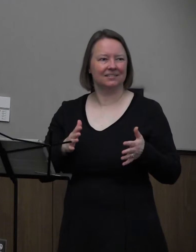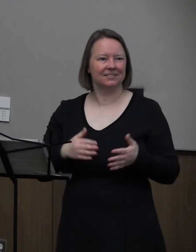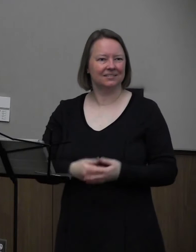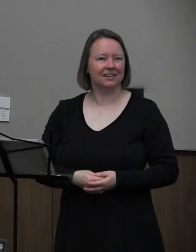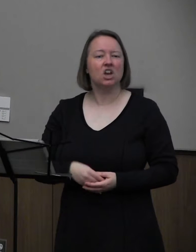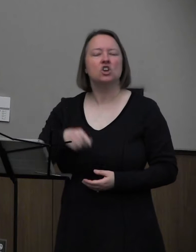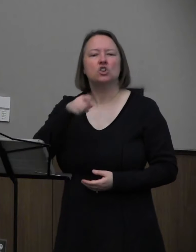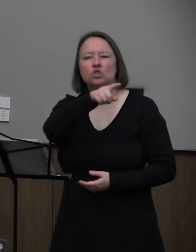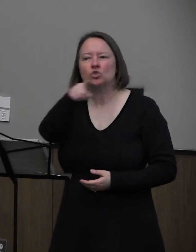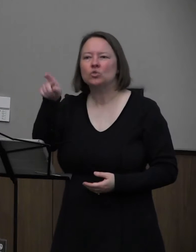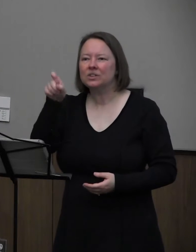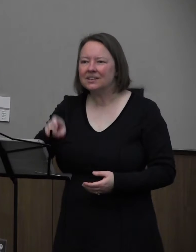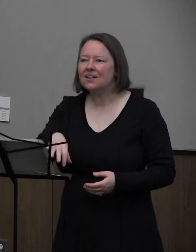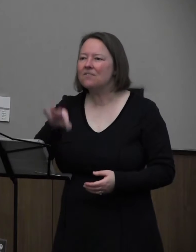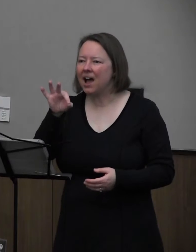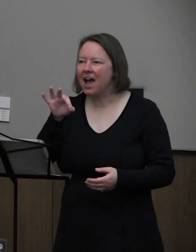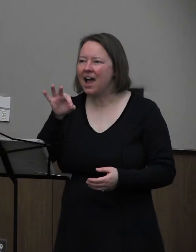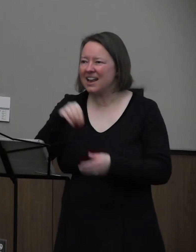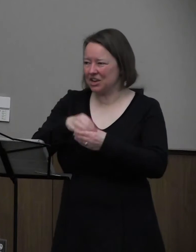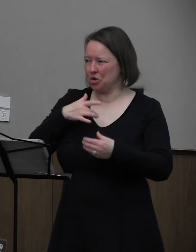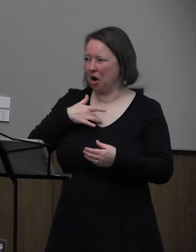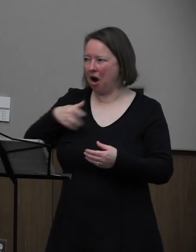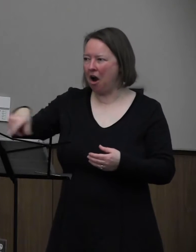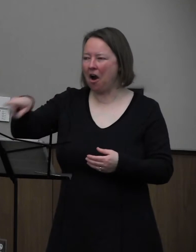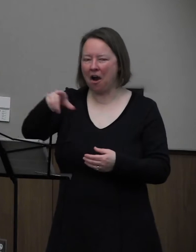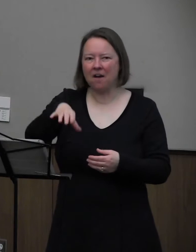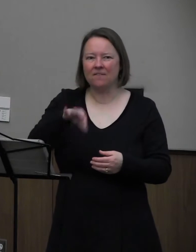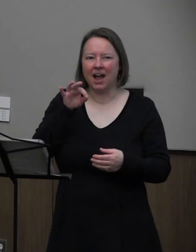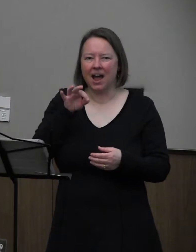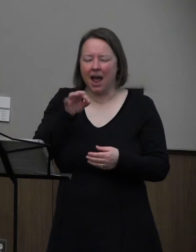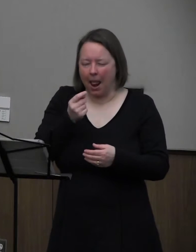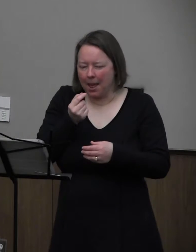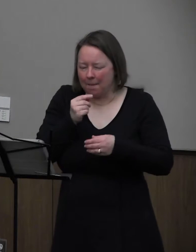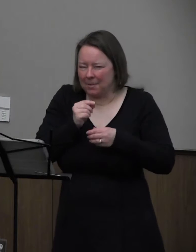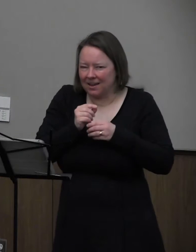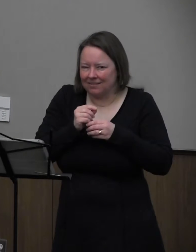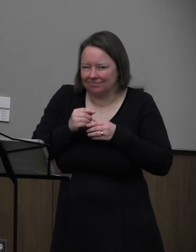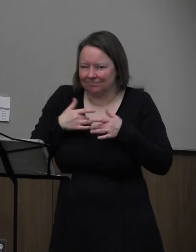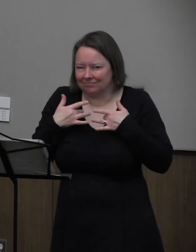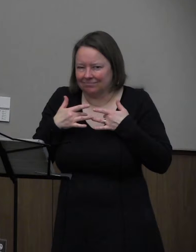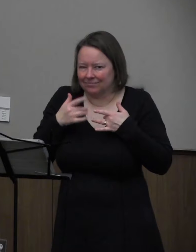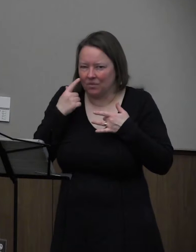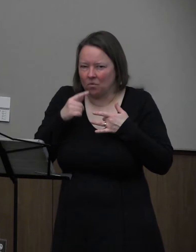You need to find in your heart, that small spark of accountability.